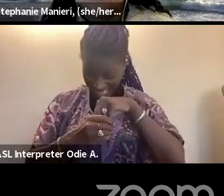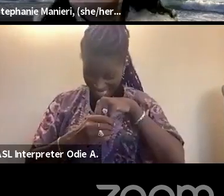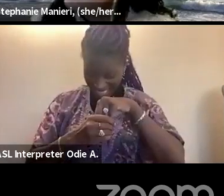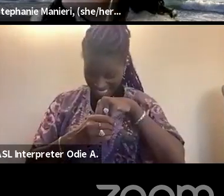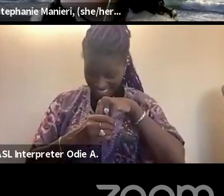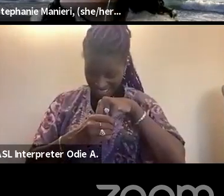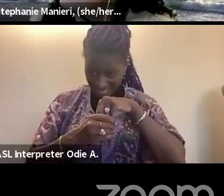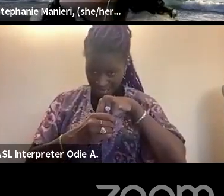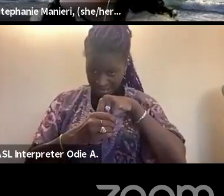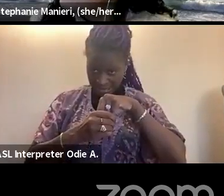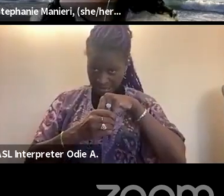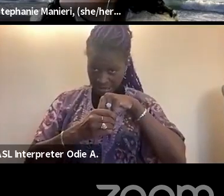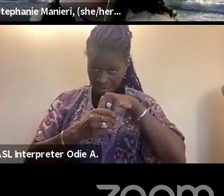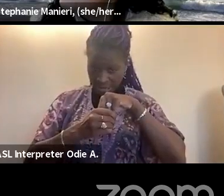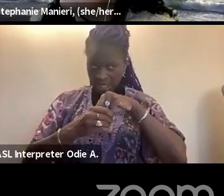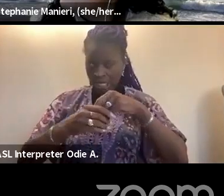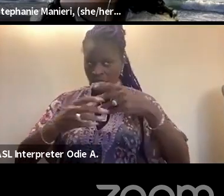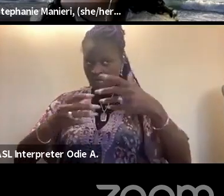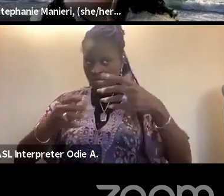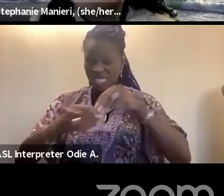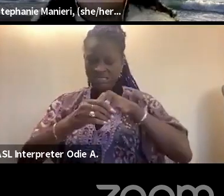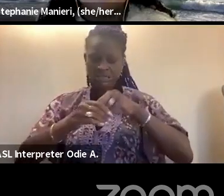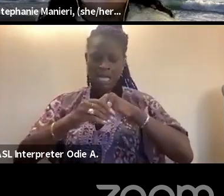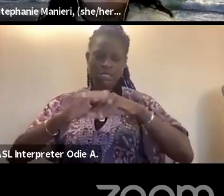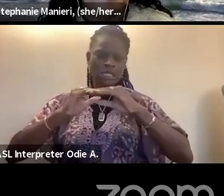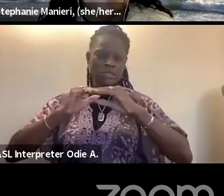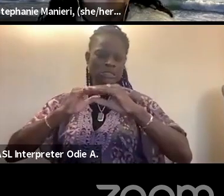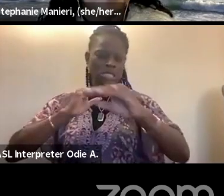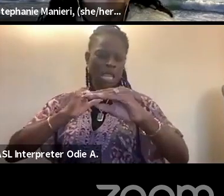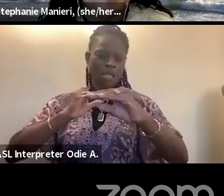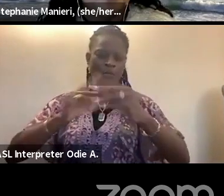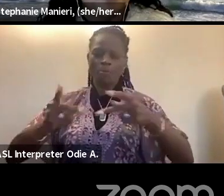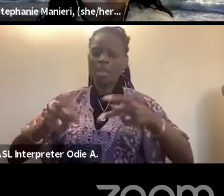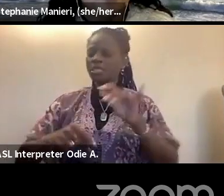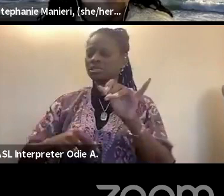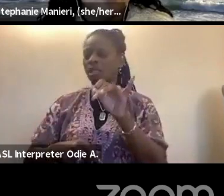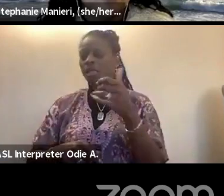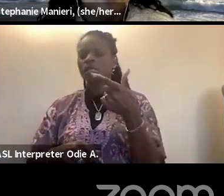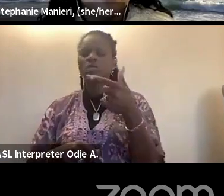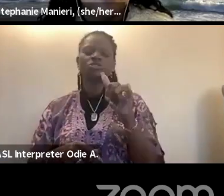cohort, in other words, places like gyms or College